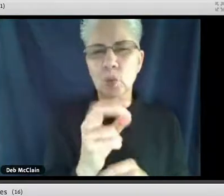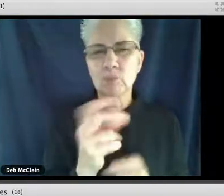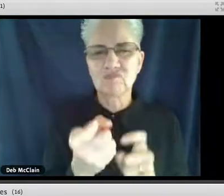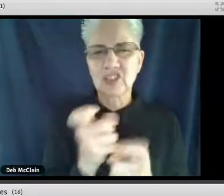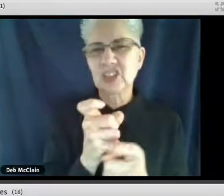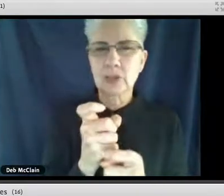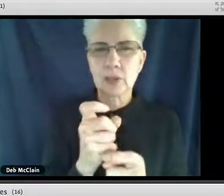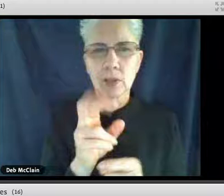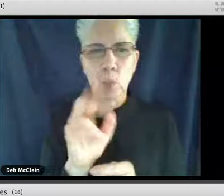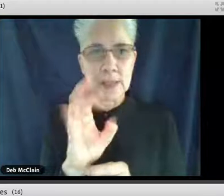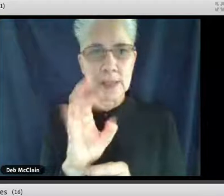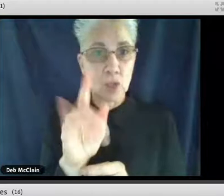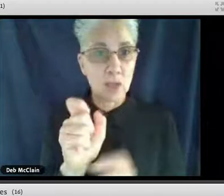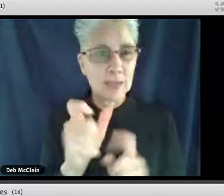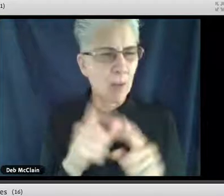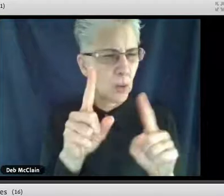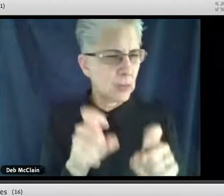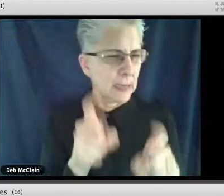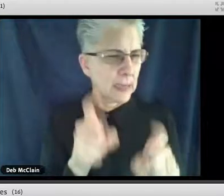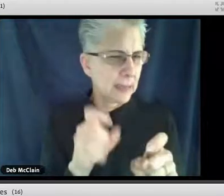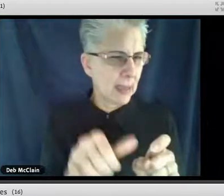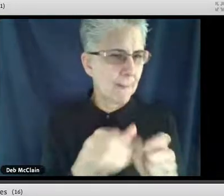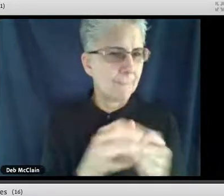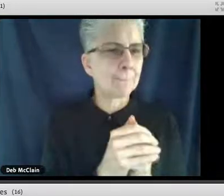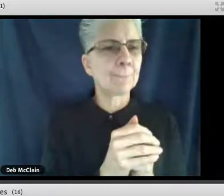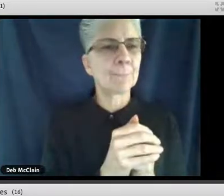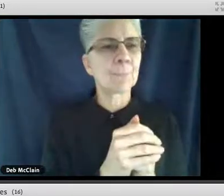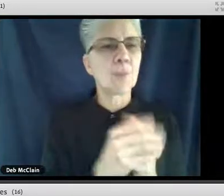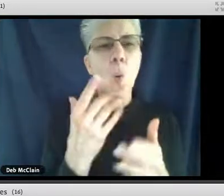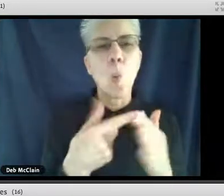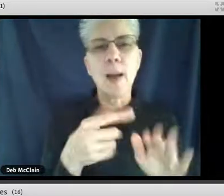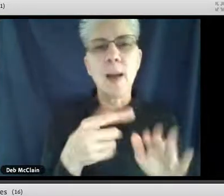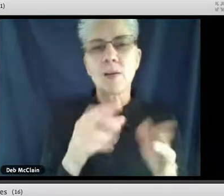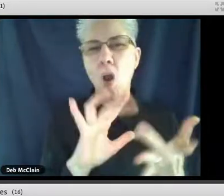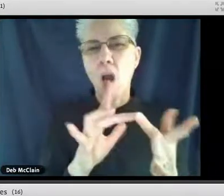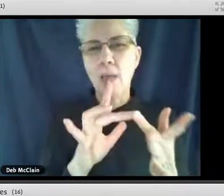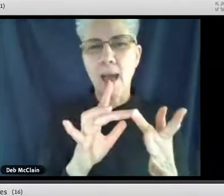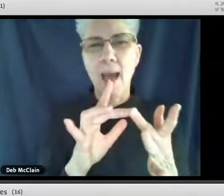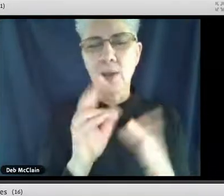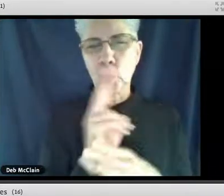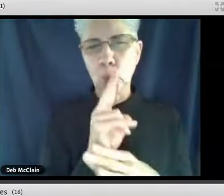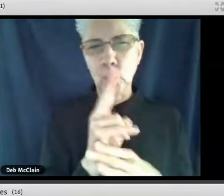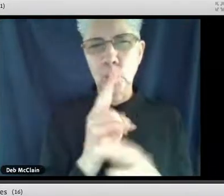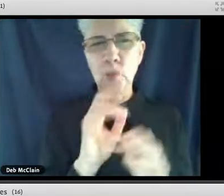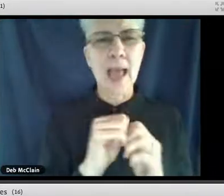So how will you test? Are you going to use... You know, what online platform are you going to use? How are you going to do it,